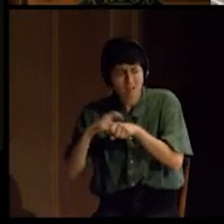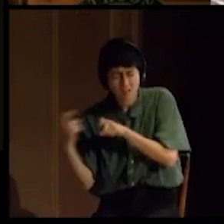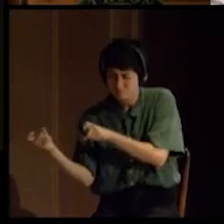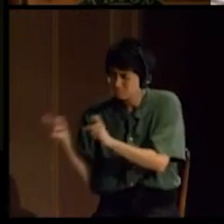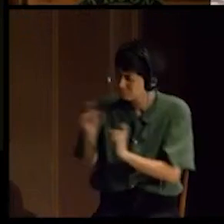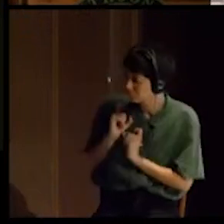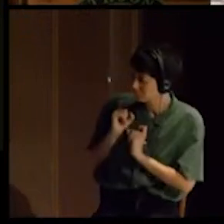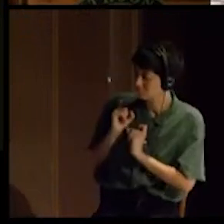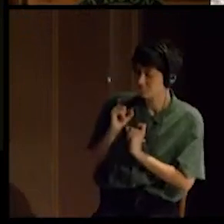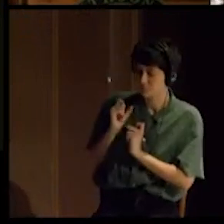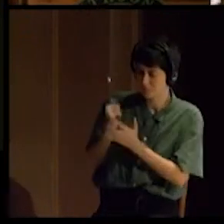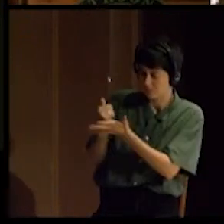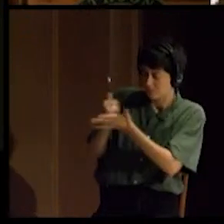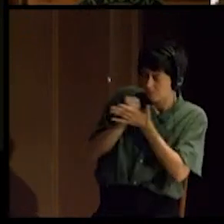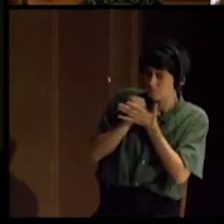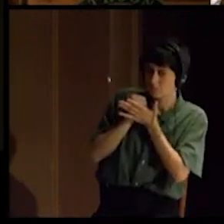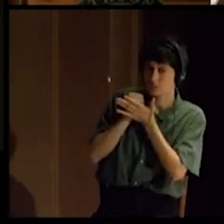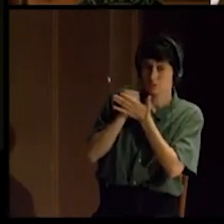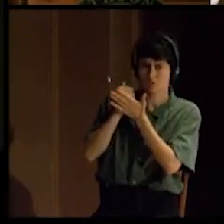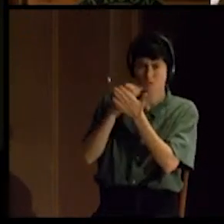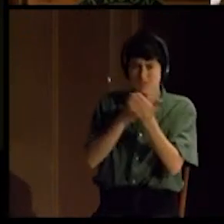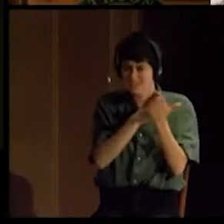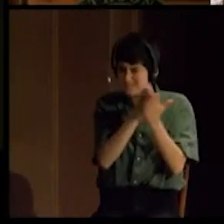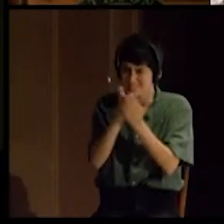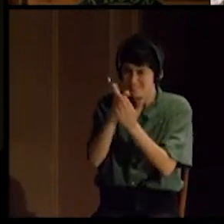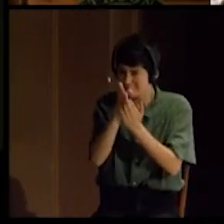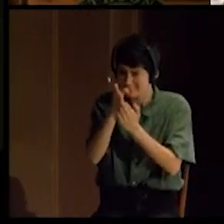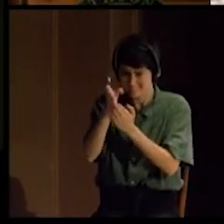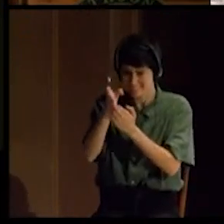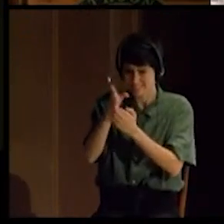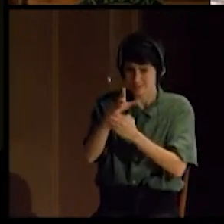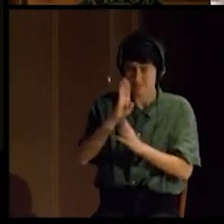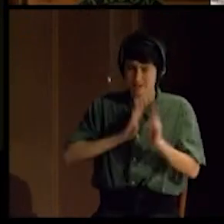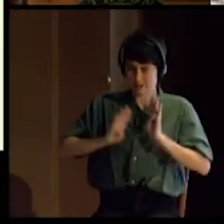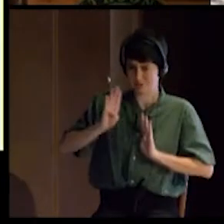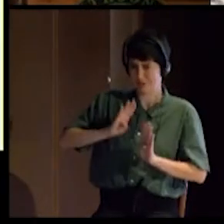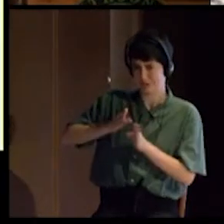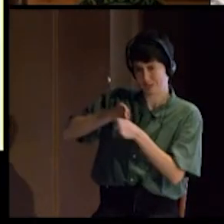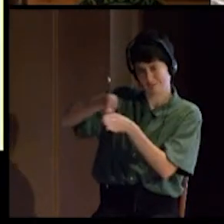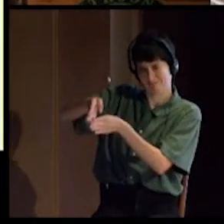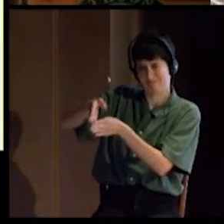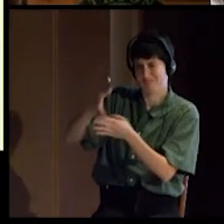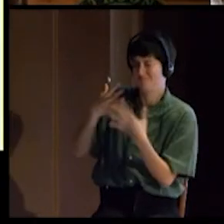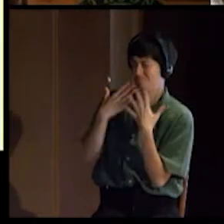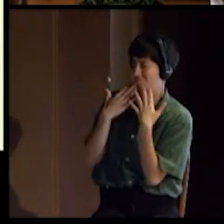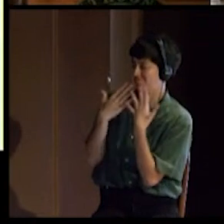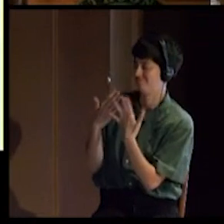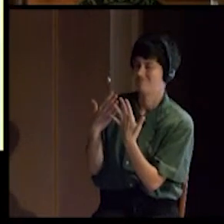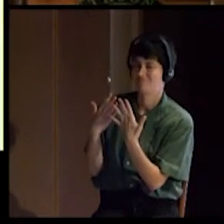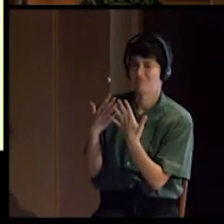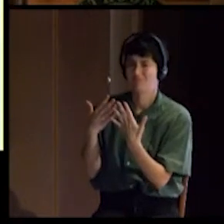I really, really appreciate how people were so welcoming and supportive here. And with that I'd like to thank the feather lab again